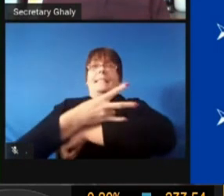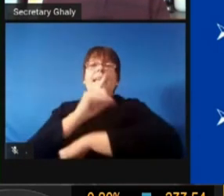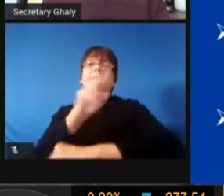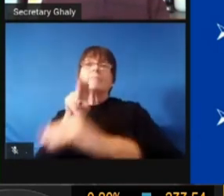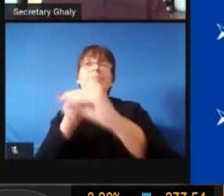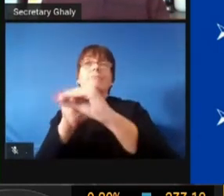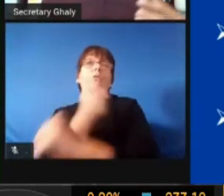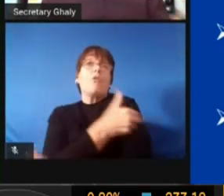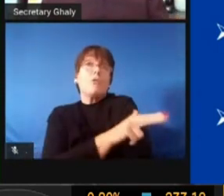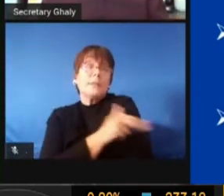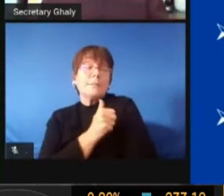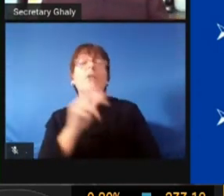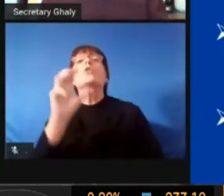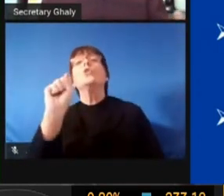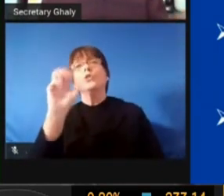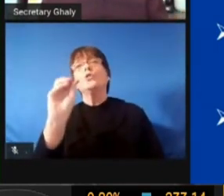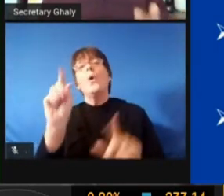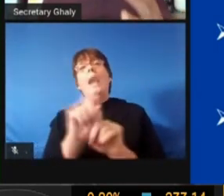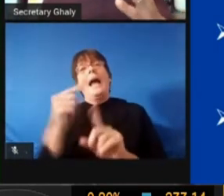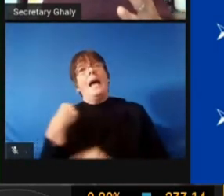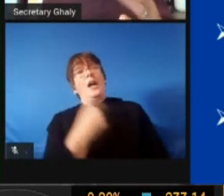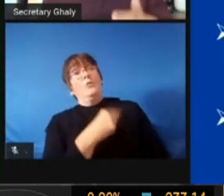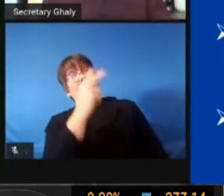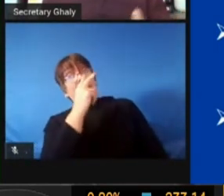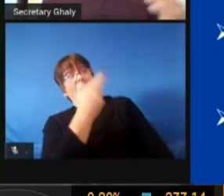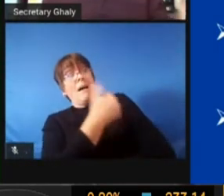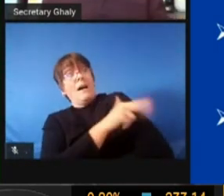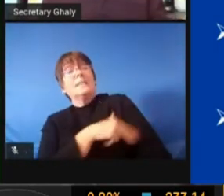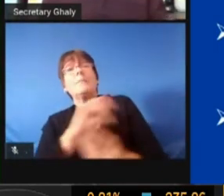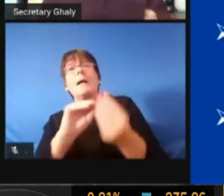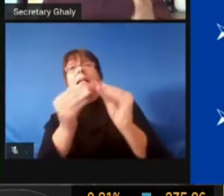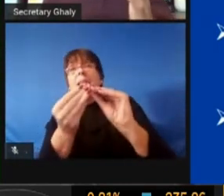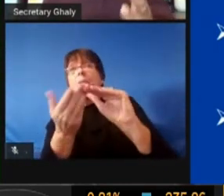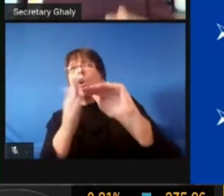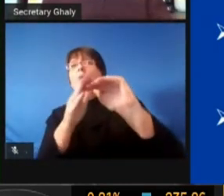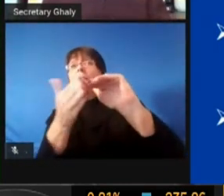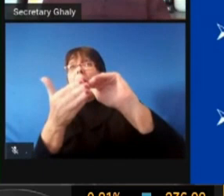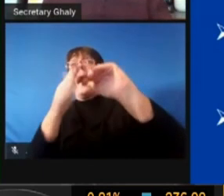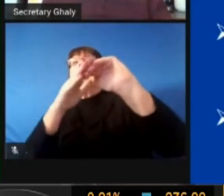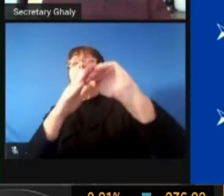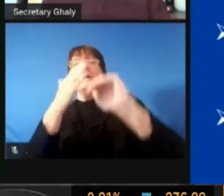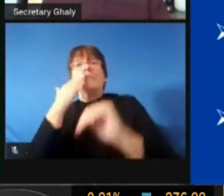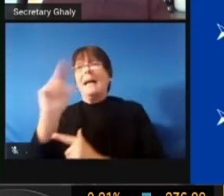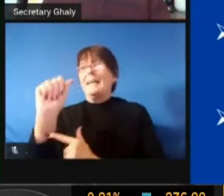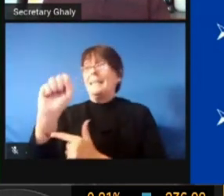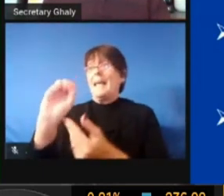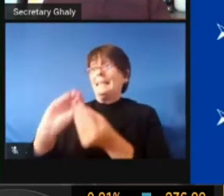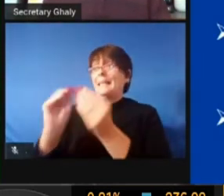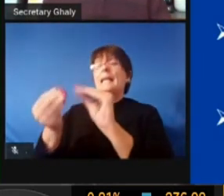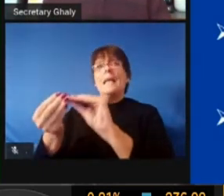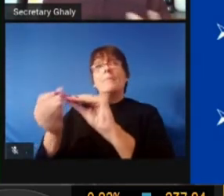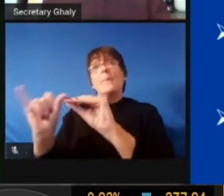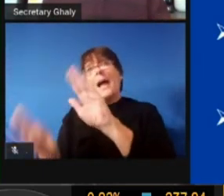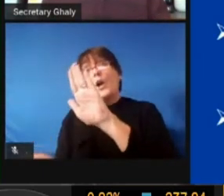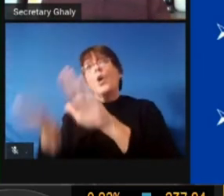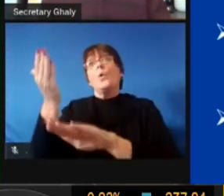IF THEY NEED ICU LEVEL CARE OFTEN NEED THAT WITHIN THE FIRST SEVEN DAYS OF HOSPITALIZATION.